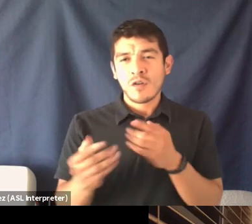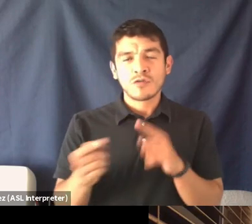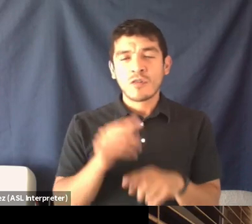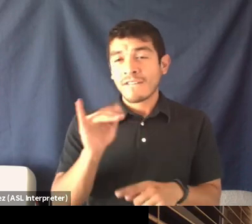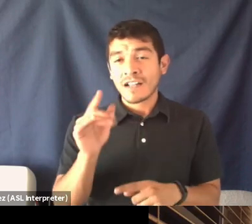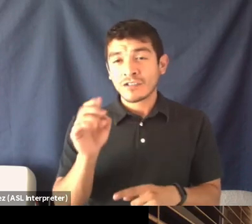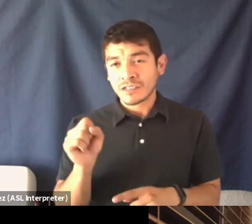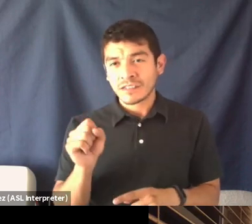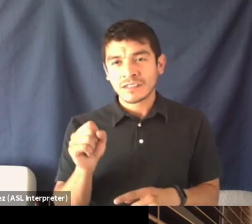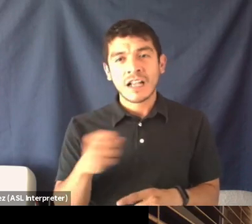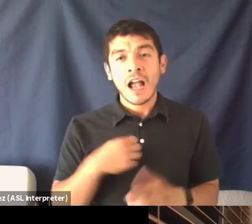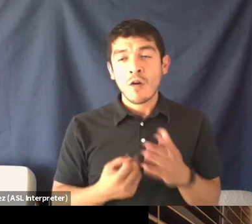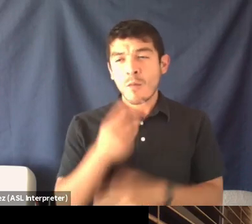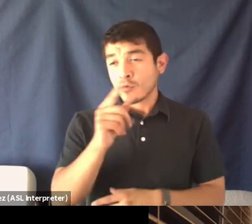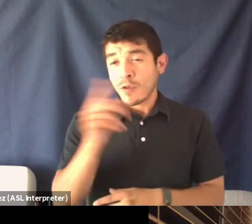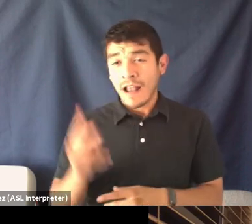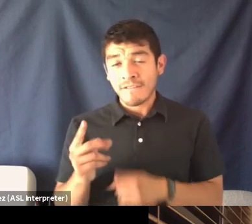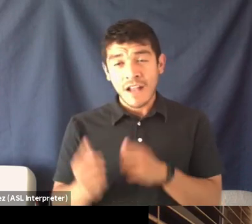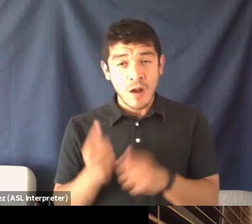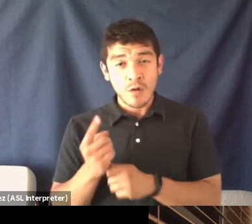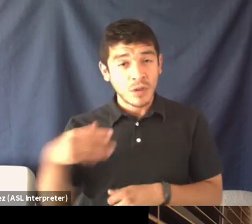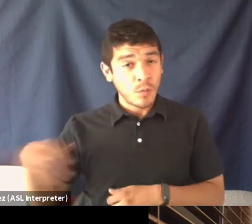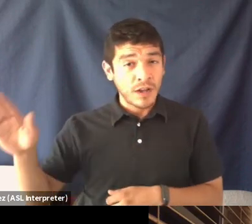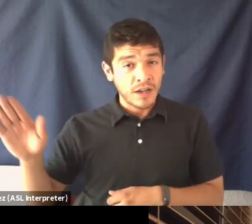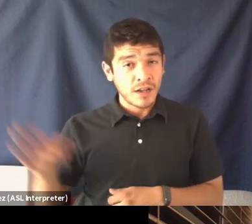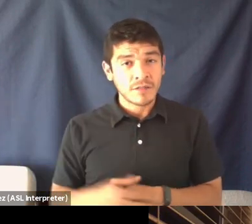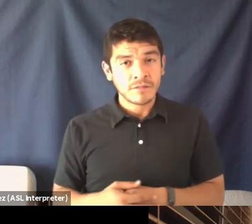I grew up about two and a half hours away. Where exactly is it?